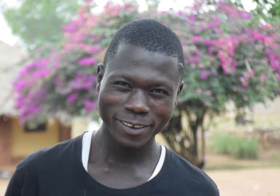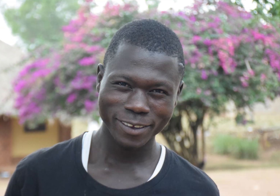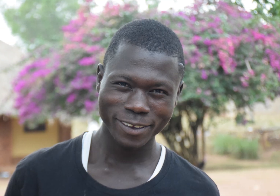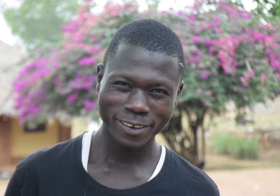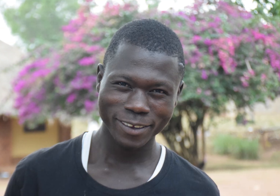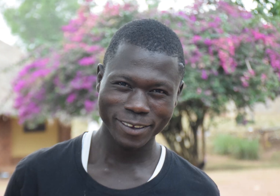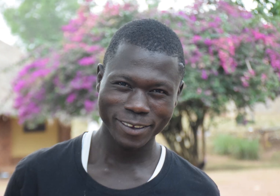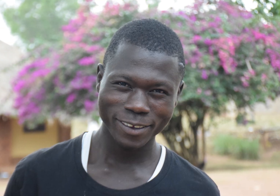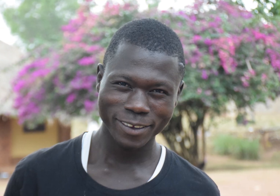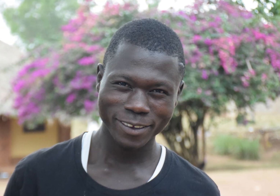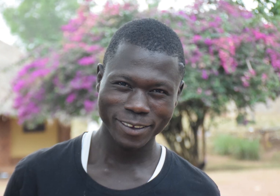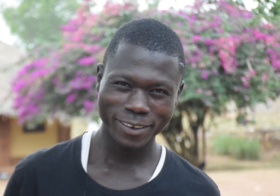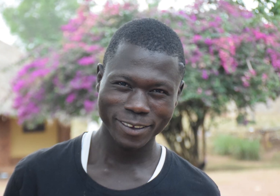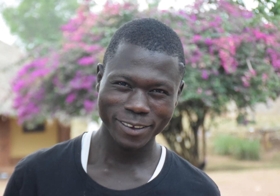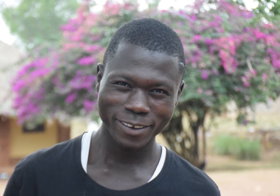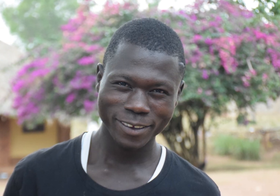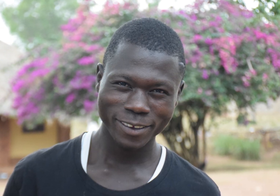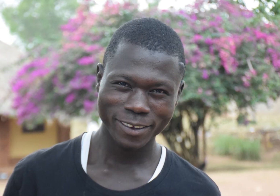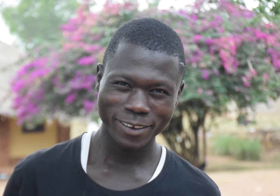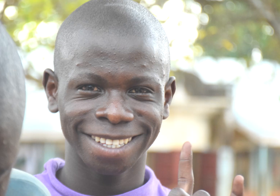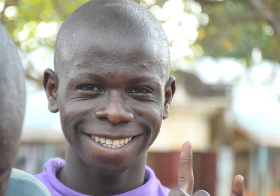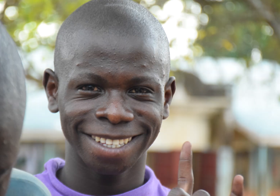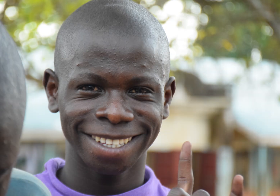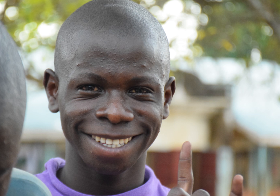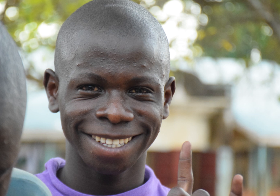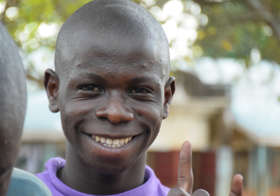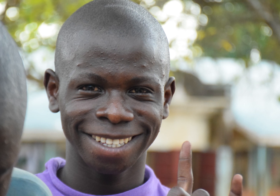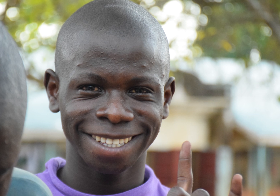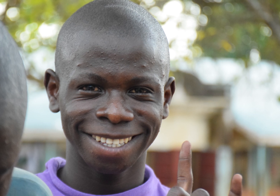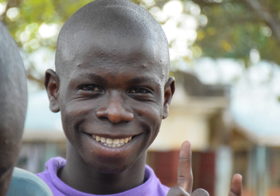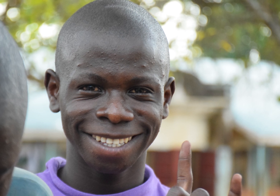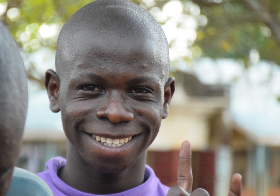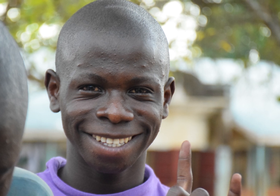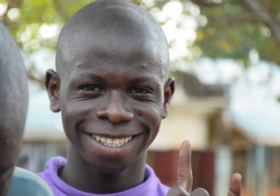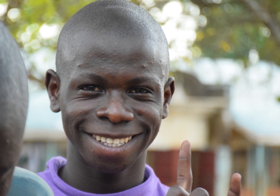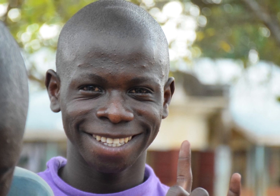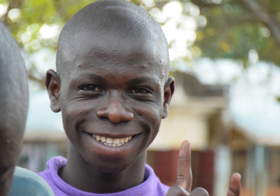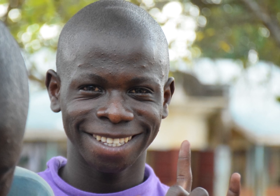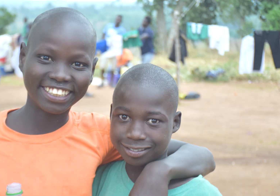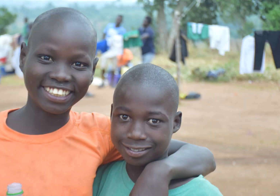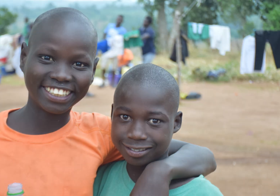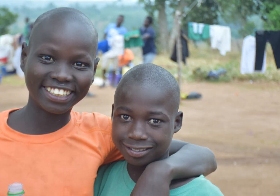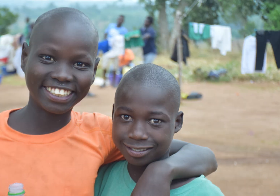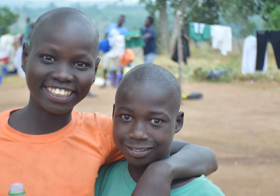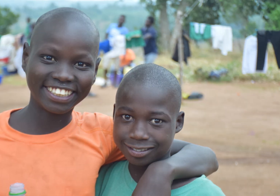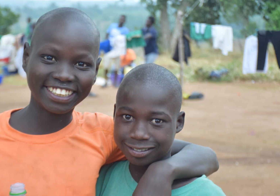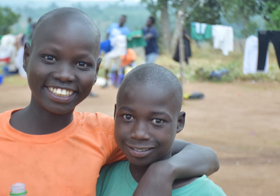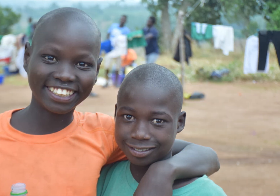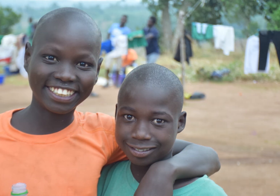So when you don't have communication, you can't communicate things. There's a lot of like anger, whatever you're feeling.